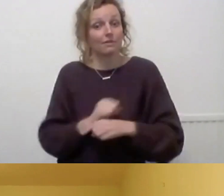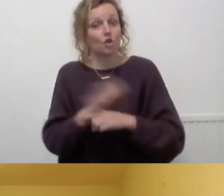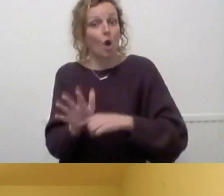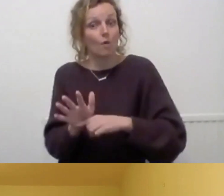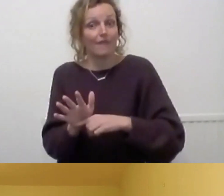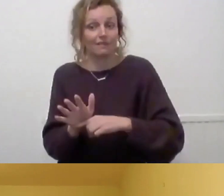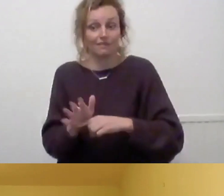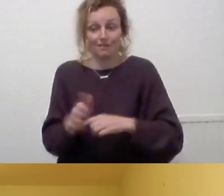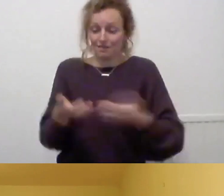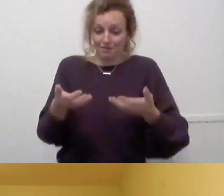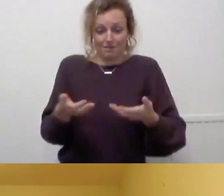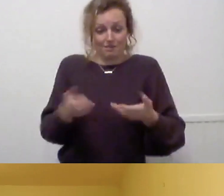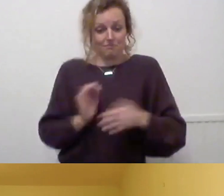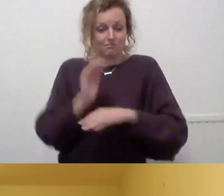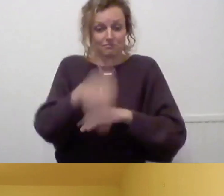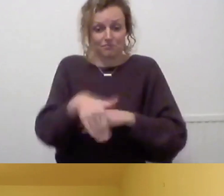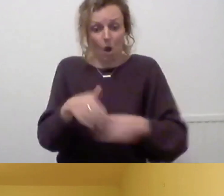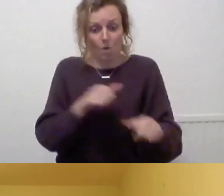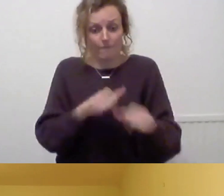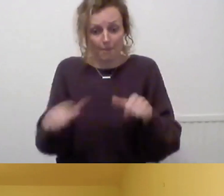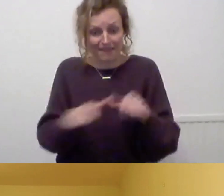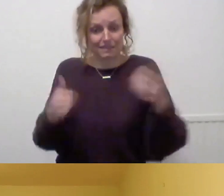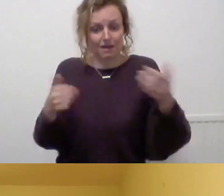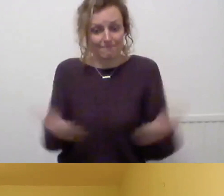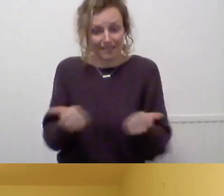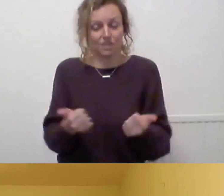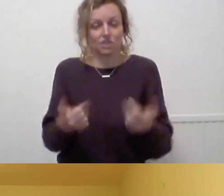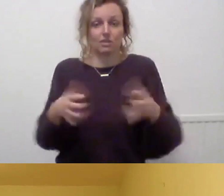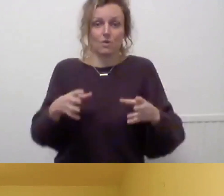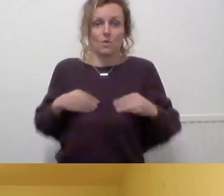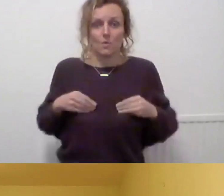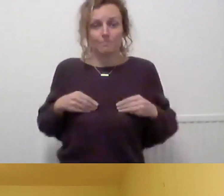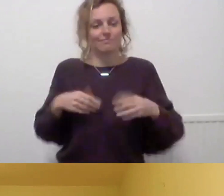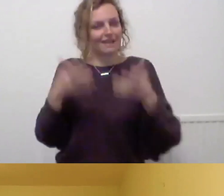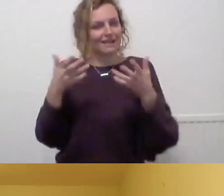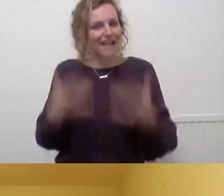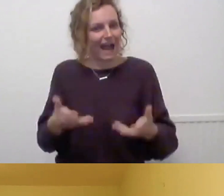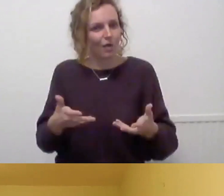we are seeing patients who are previously fit and healthy in their 30s and 40s, who are now